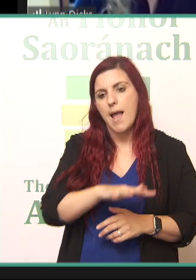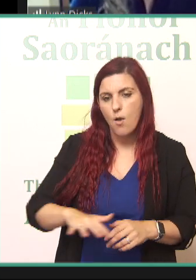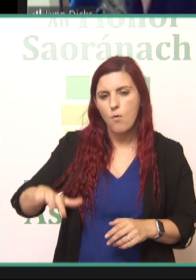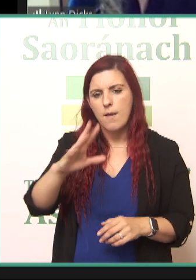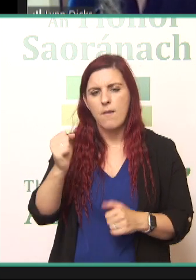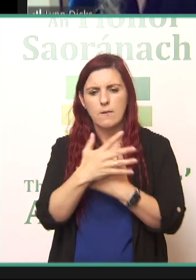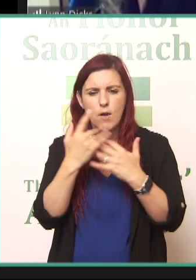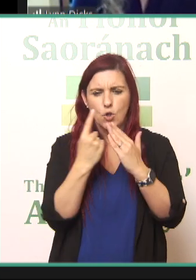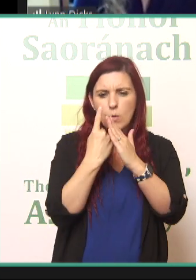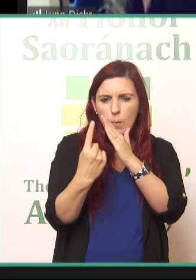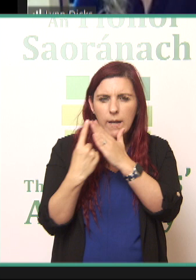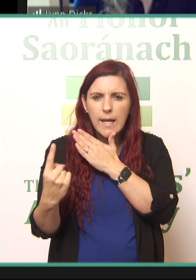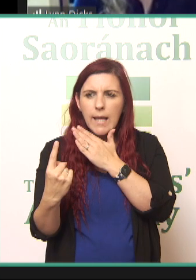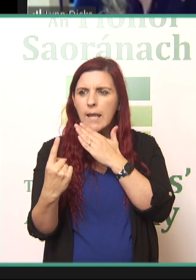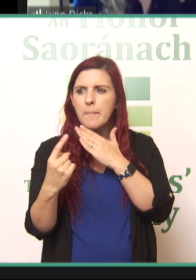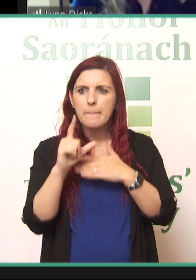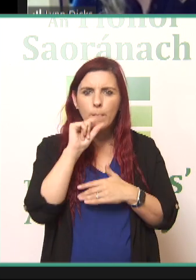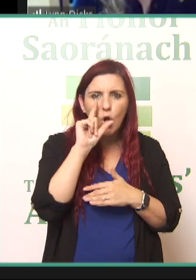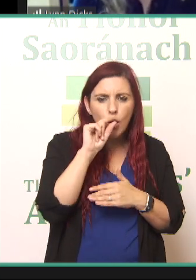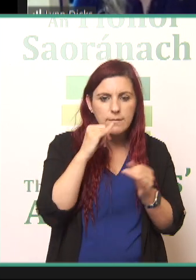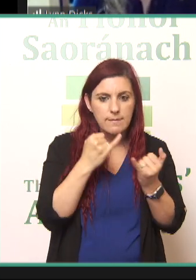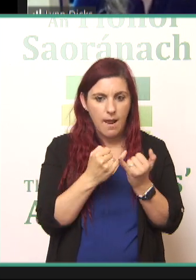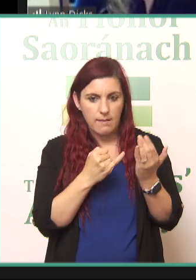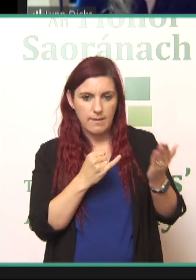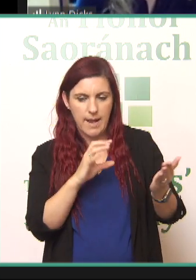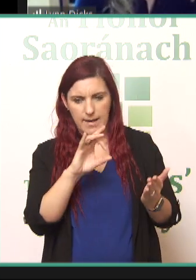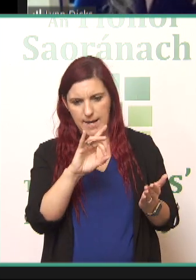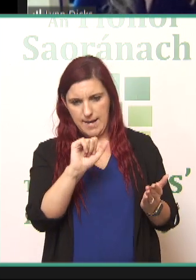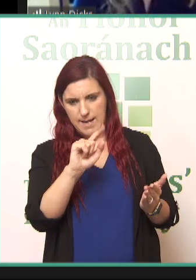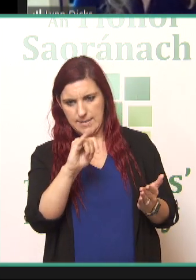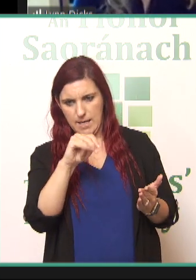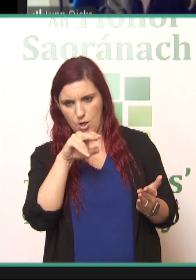unique species so for example you have birds like the the kachinga that kachinga is the name of the